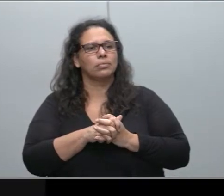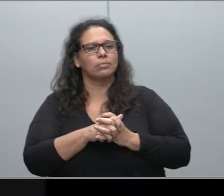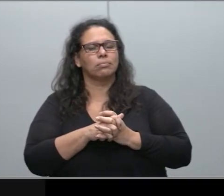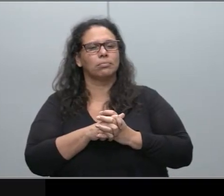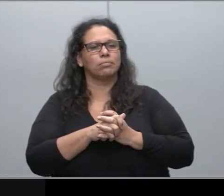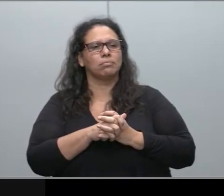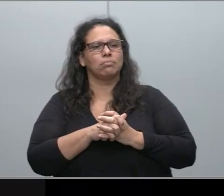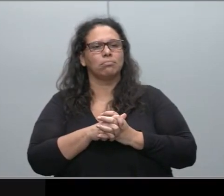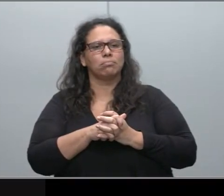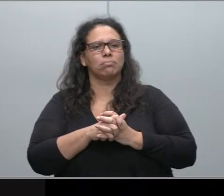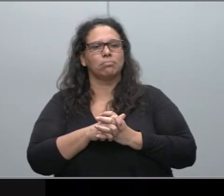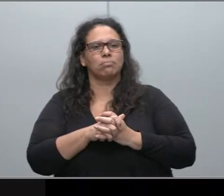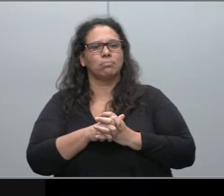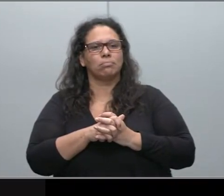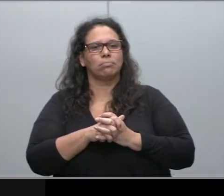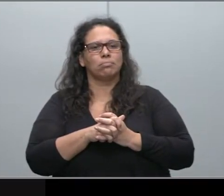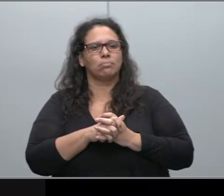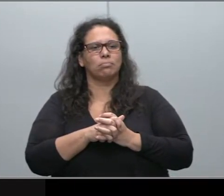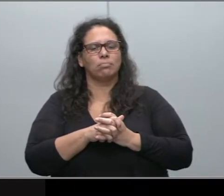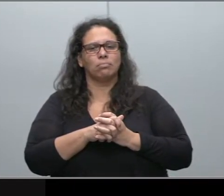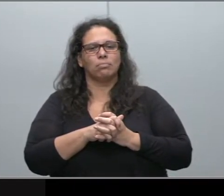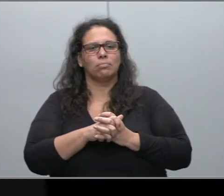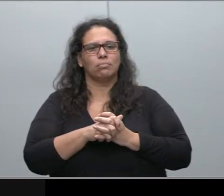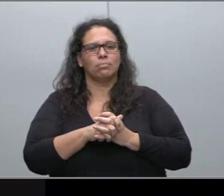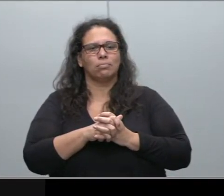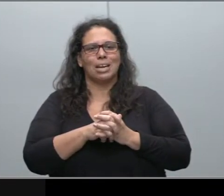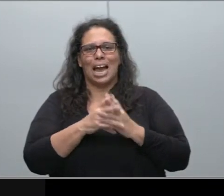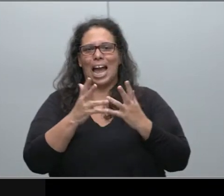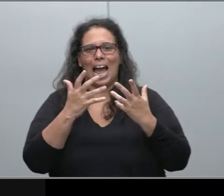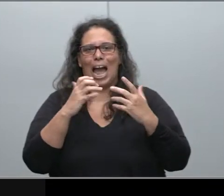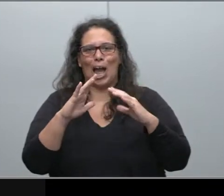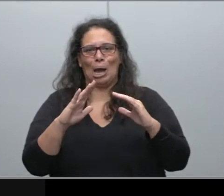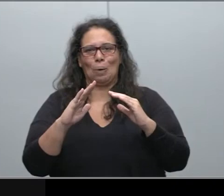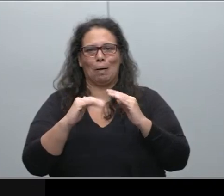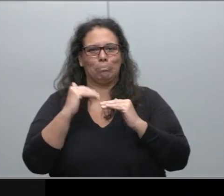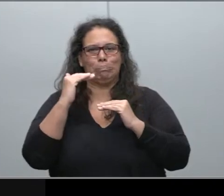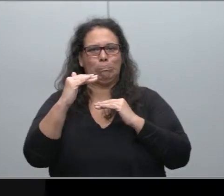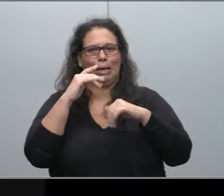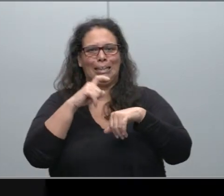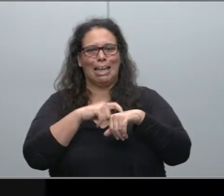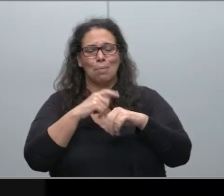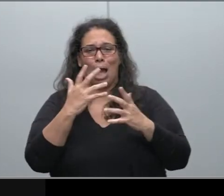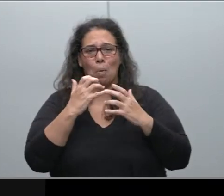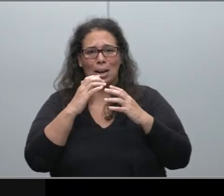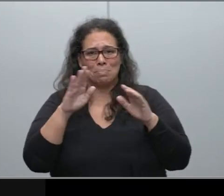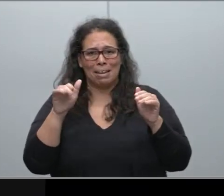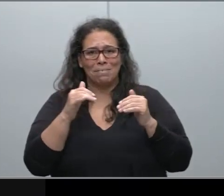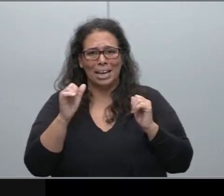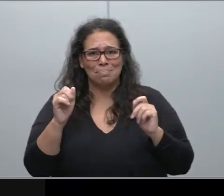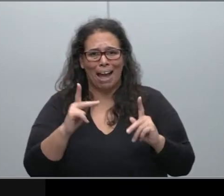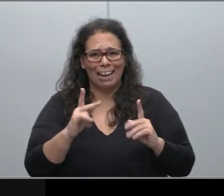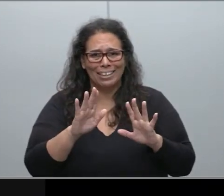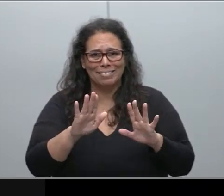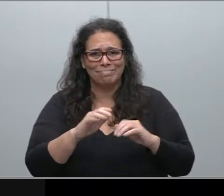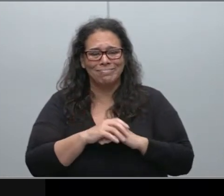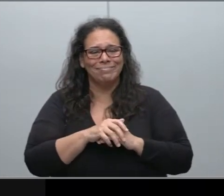where our Parent University workshops are located. So even if you miss the workshop that we did on Canvas last week, for example,